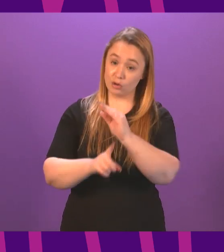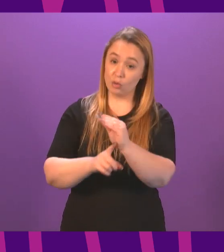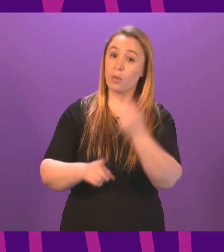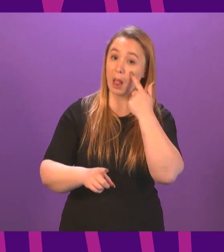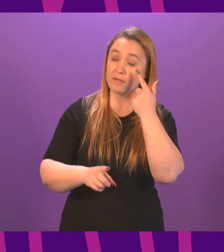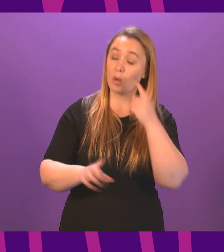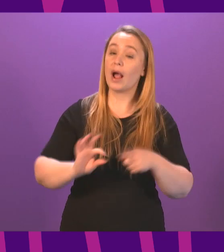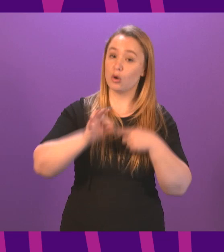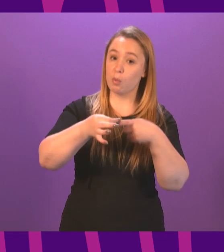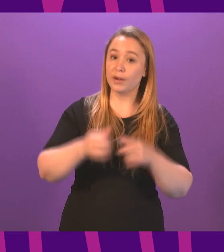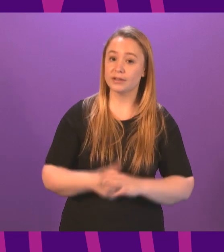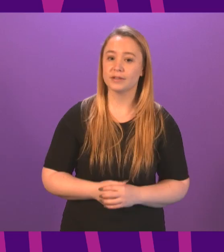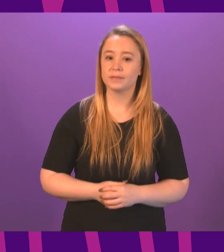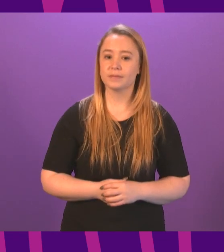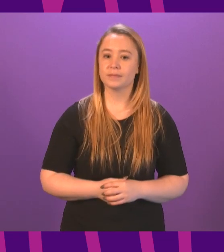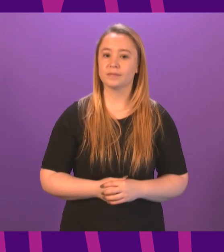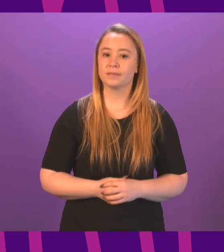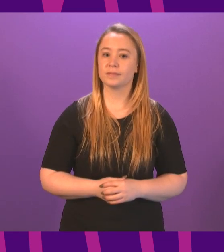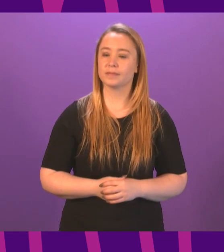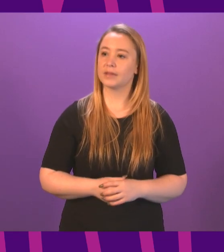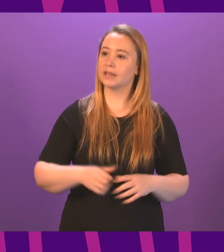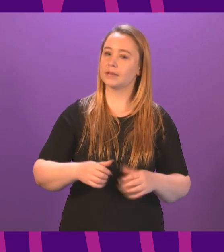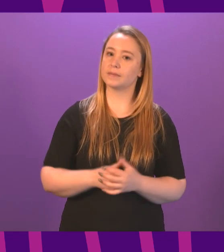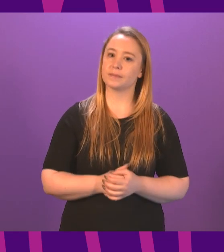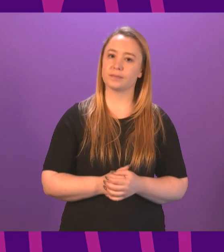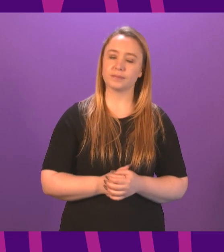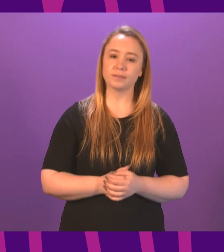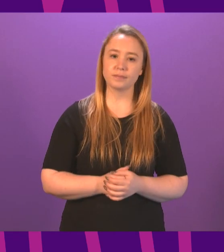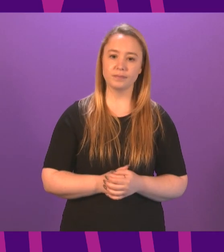Kenneth Gibson (Cunninghame North) (SNP): What impact will the Chancellor of the Exchequer’s